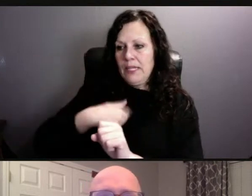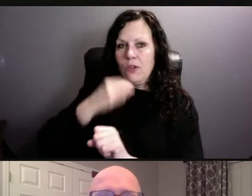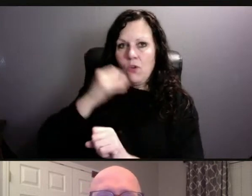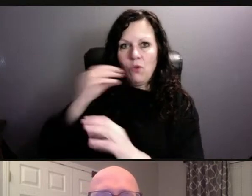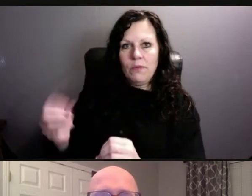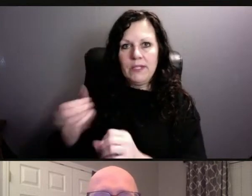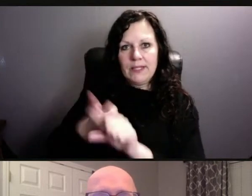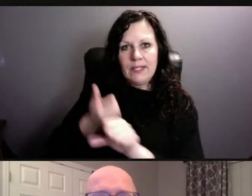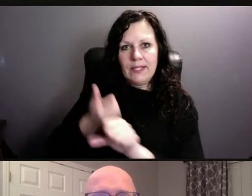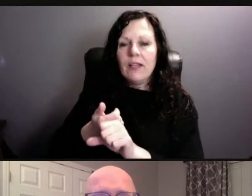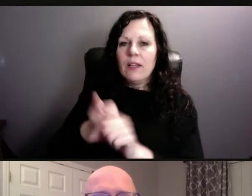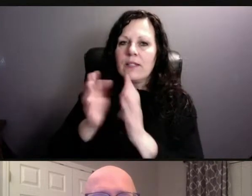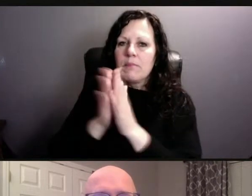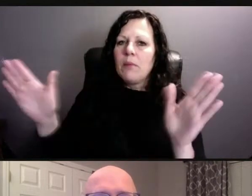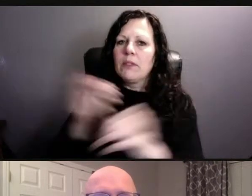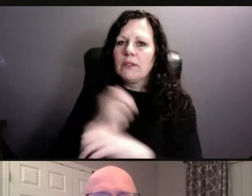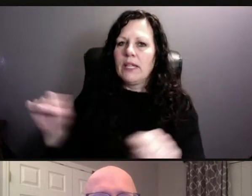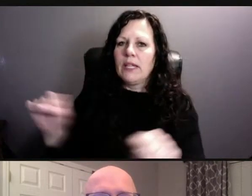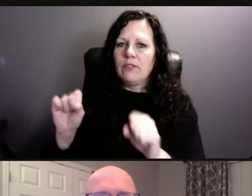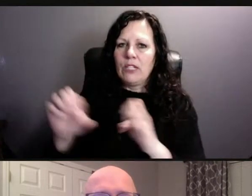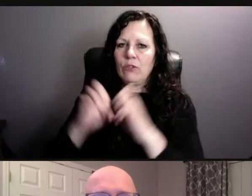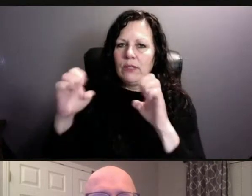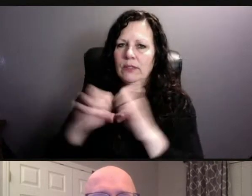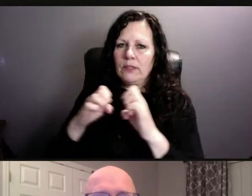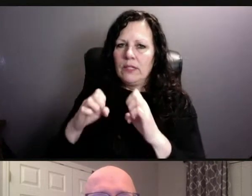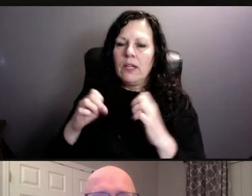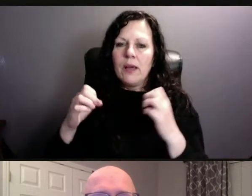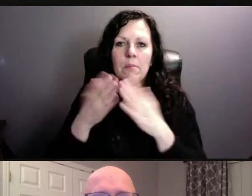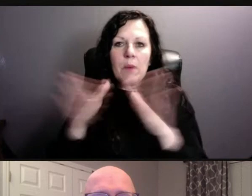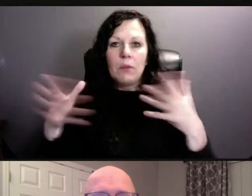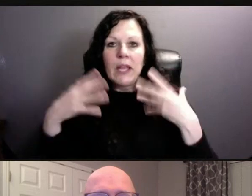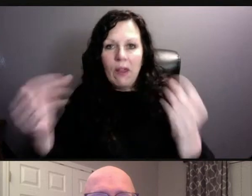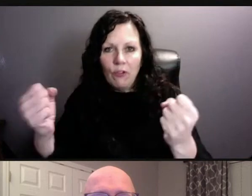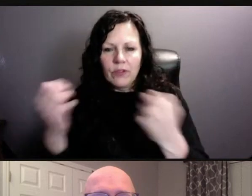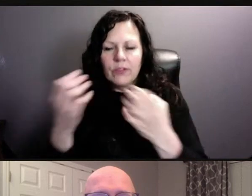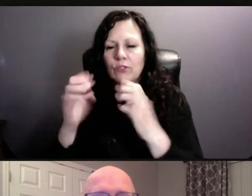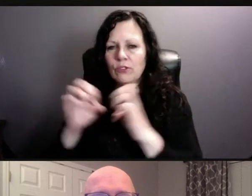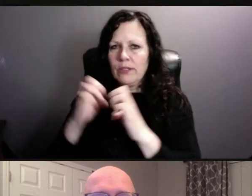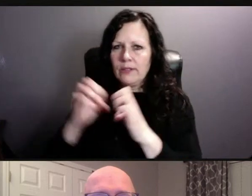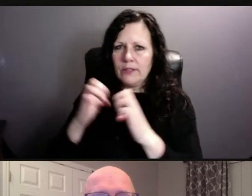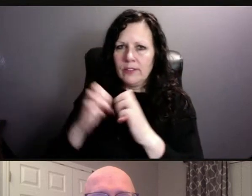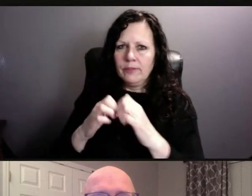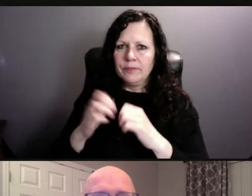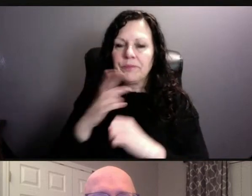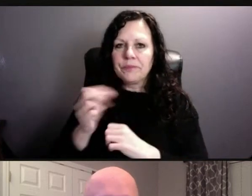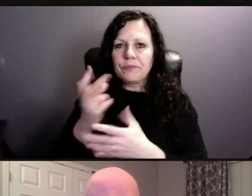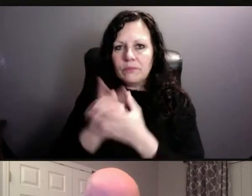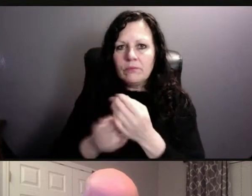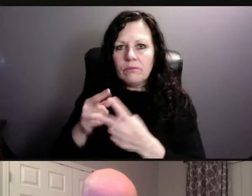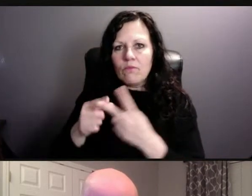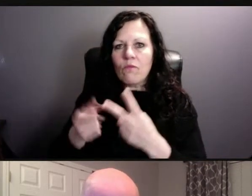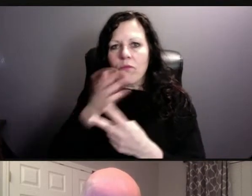AND OTHER FORMS OF PUBLIC SAFETY IS TO ME.